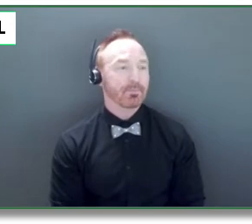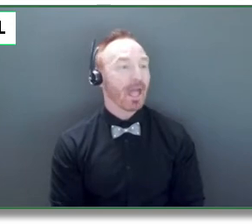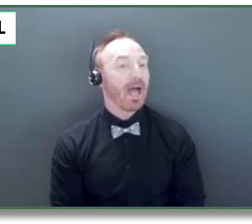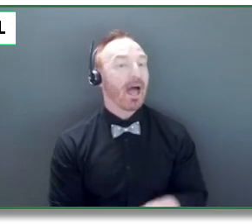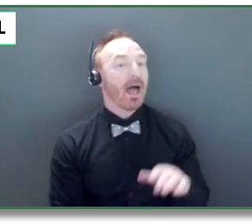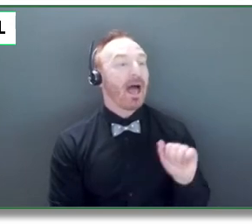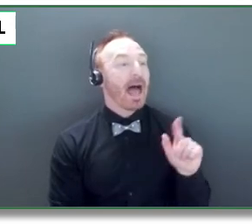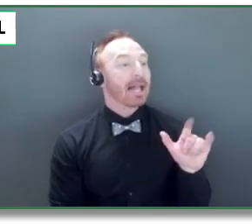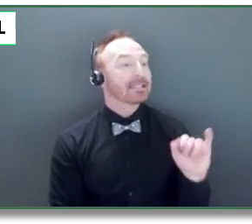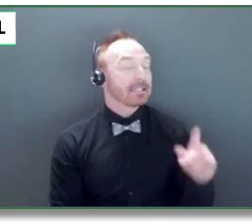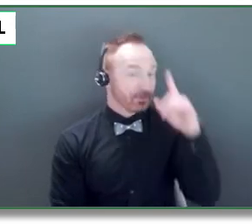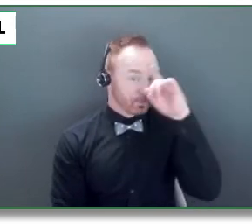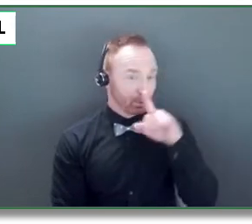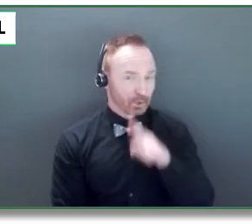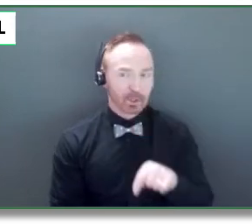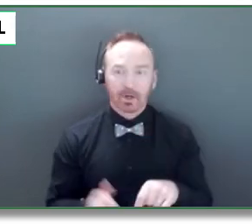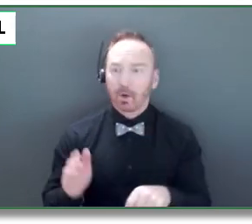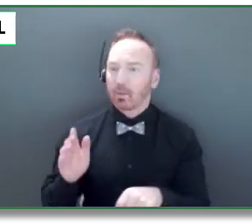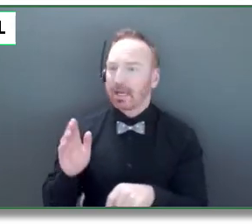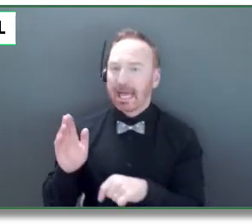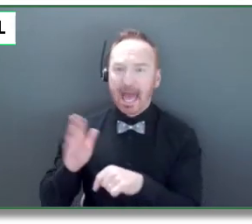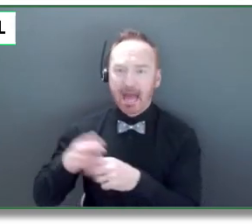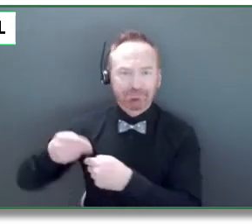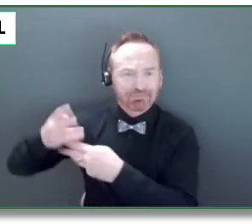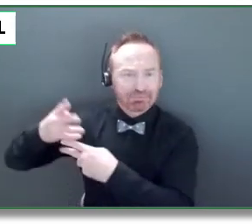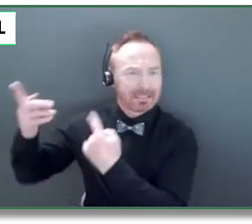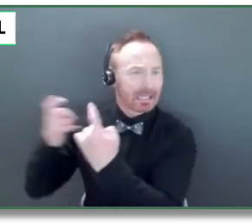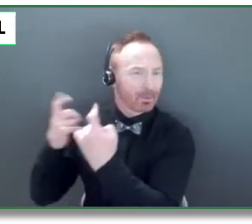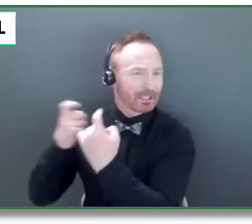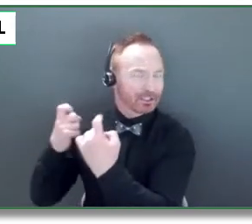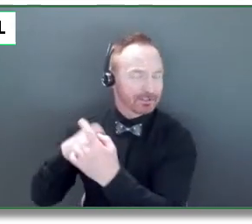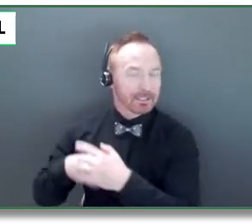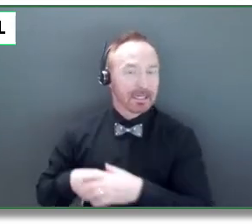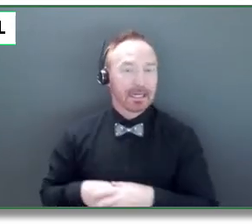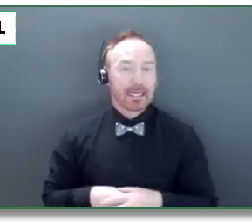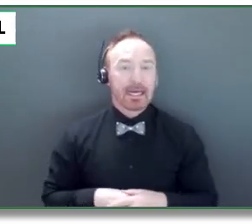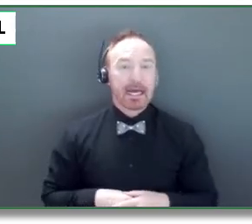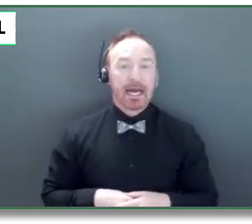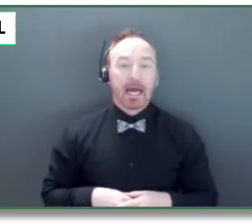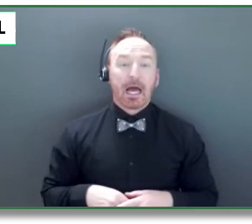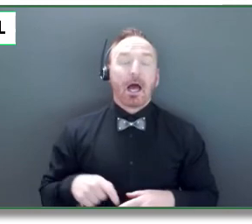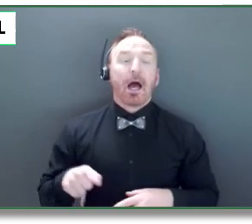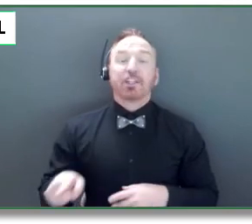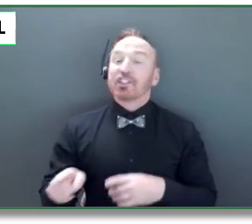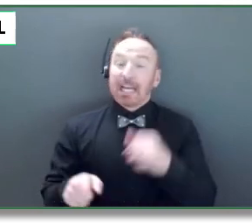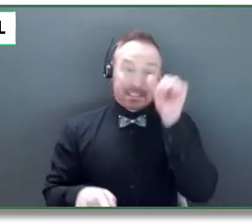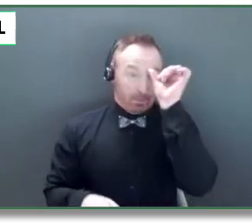to take this time to remind everyone that we are going to gather all of the questions that we're getting for each of the